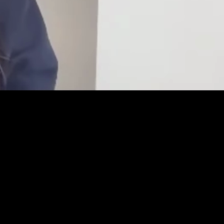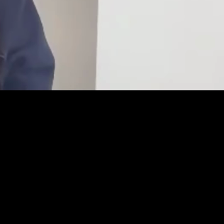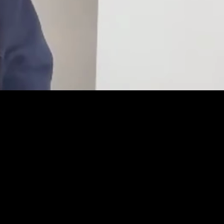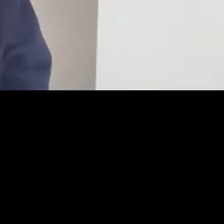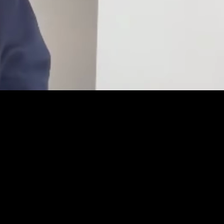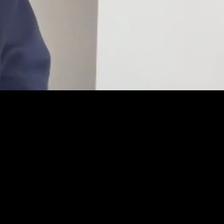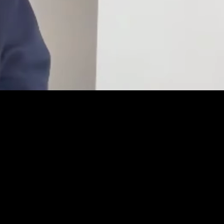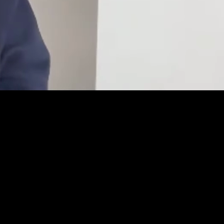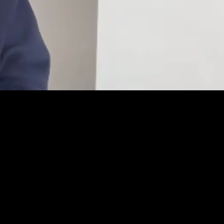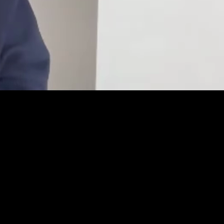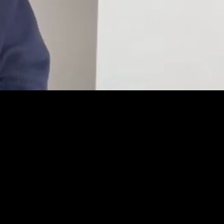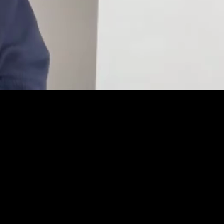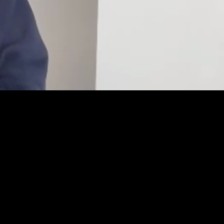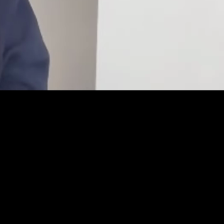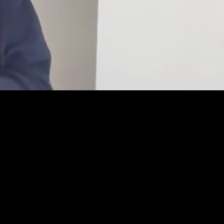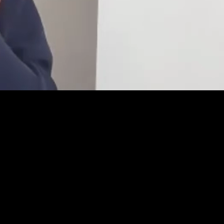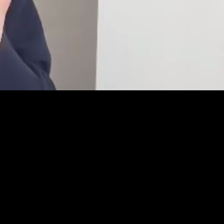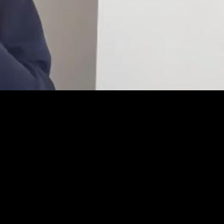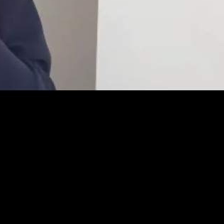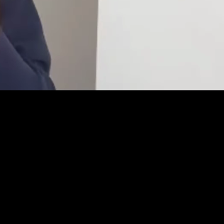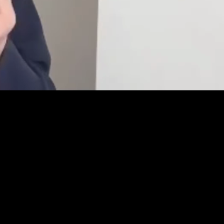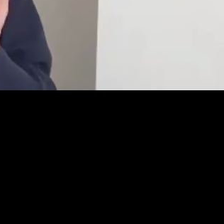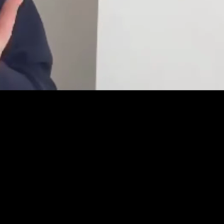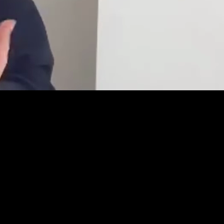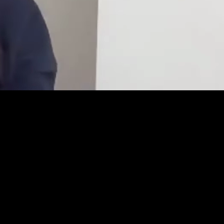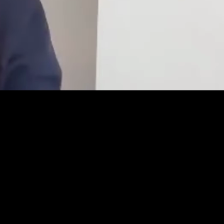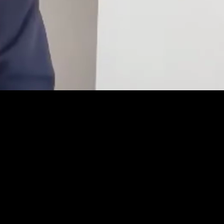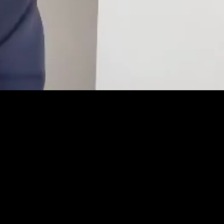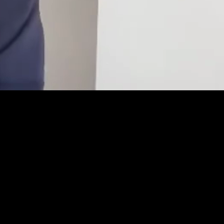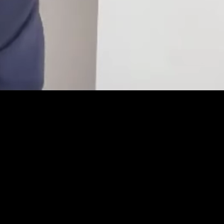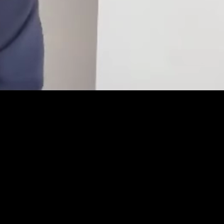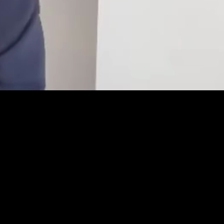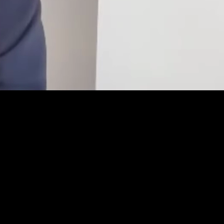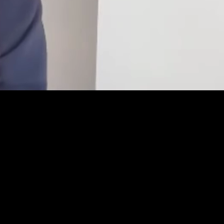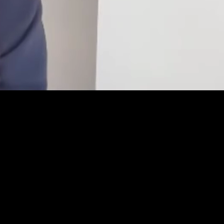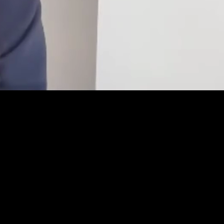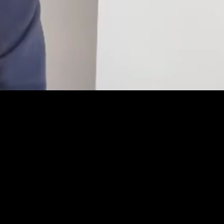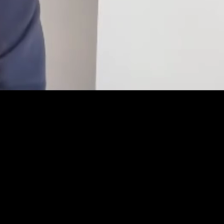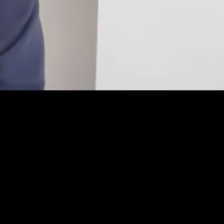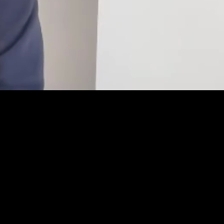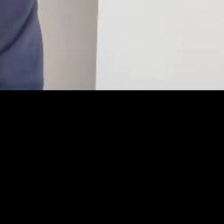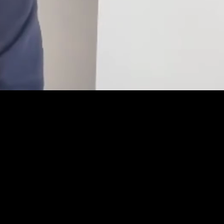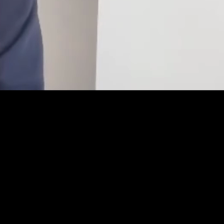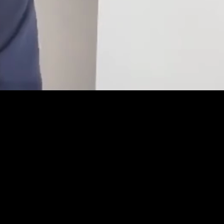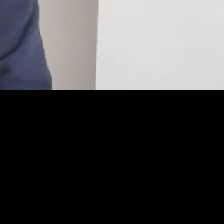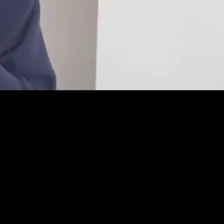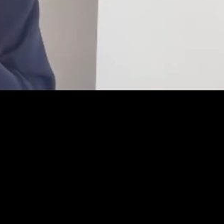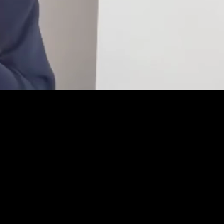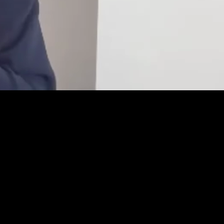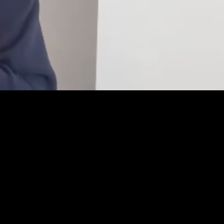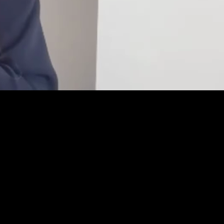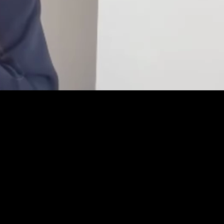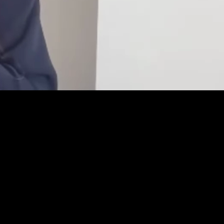Oh, no, I've lost it because I've scrolled. Don't worry, I shouldn't have asked the question. I should also point out, Karys has only been with the team